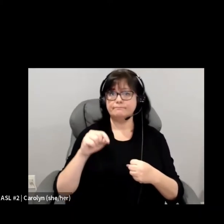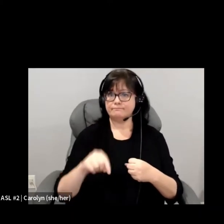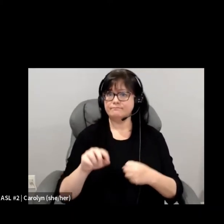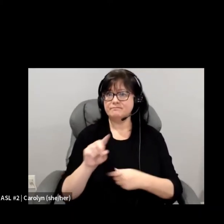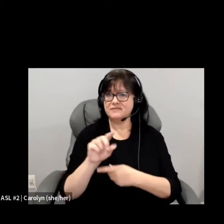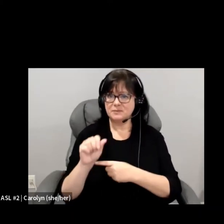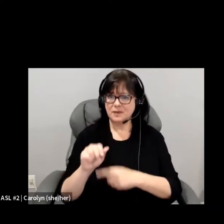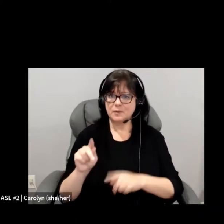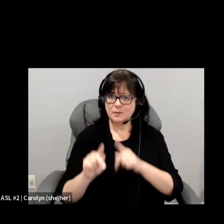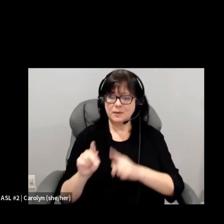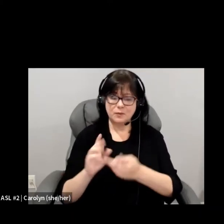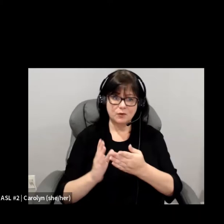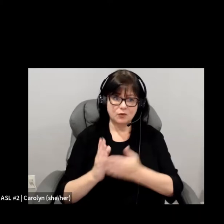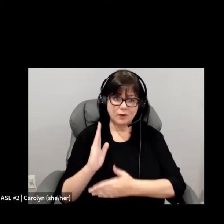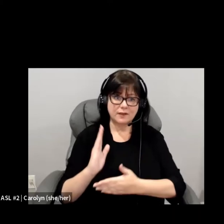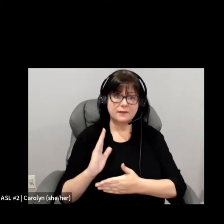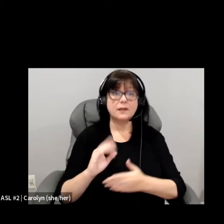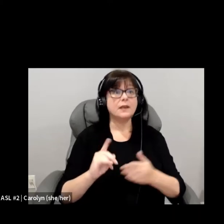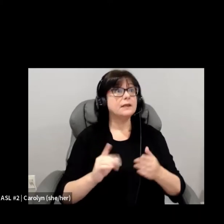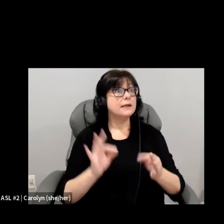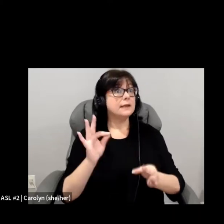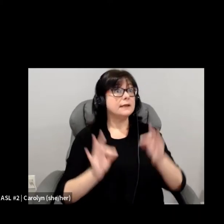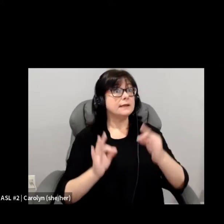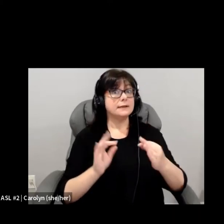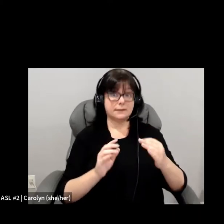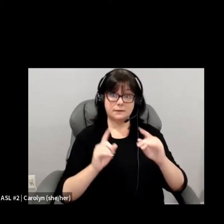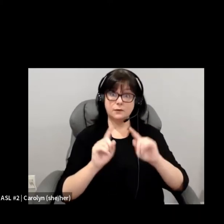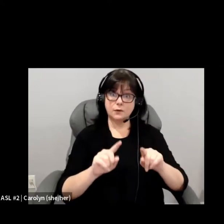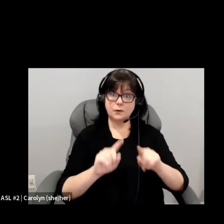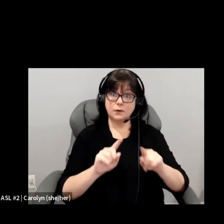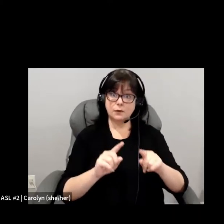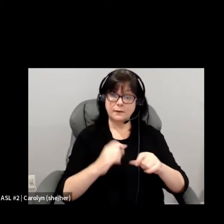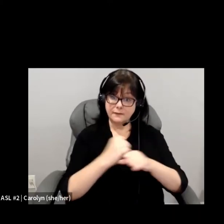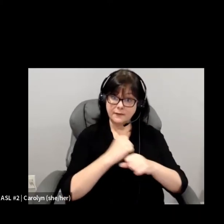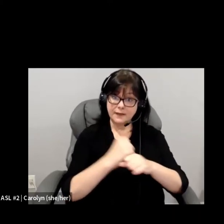IT INVOLVES SACRIFICE. LITIGATING TO ADVANCE OR PERHAPS CHANGE THE LAW IS DIFFICULT.